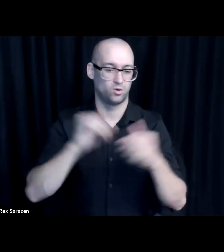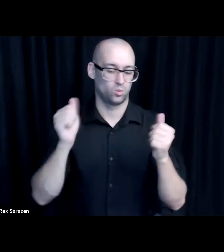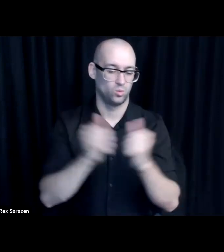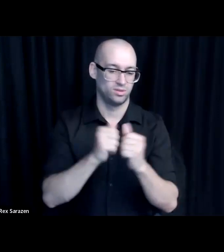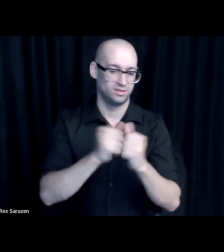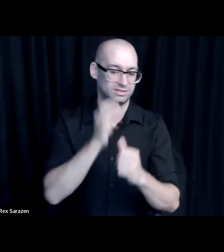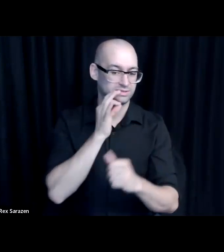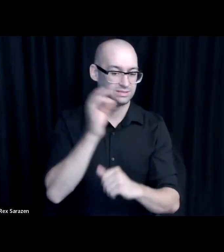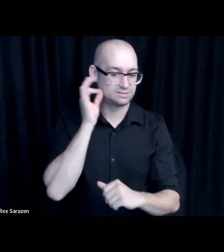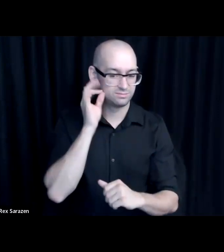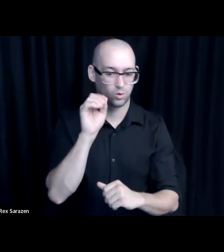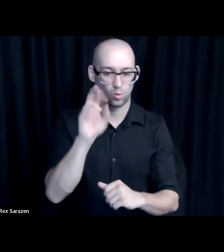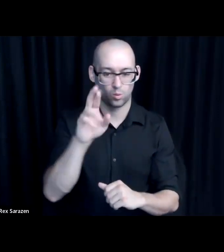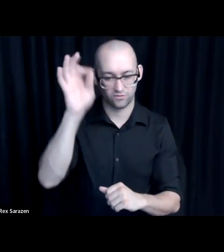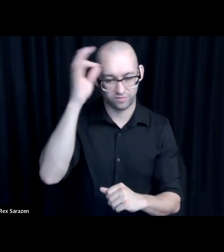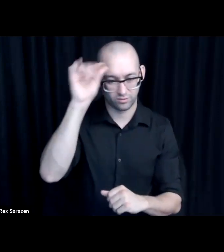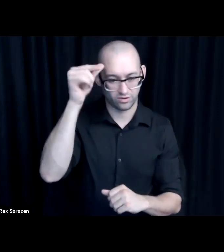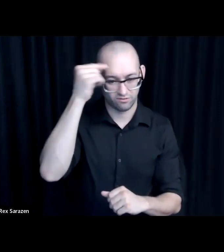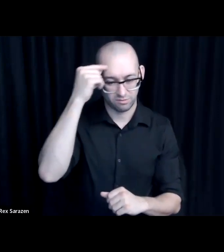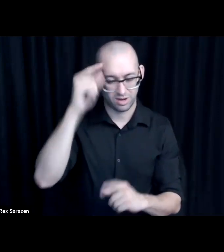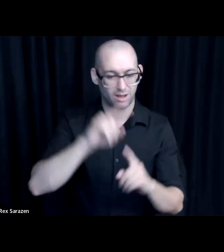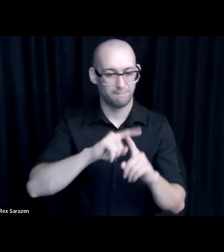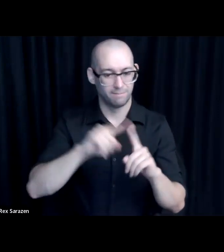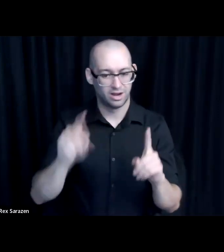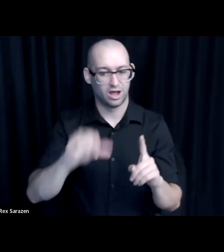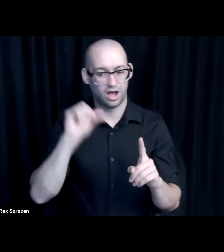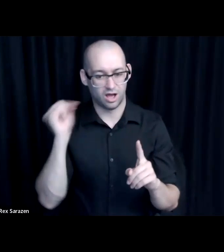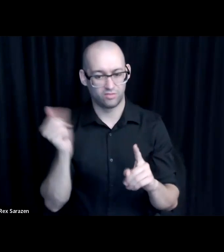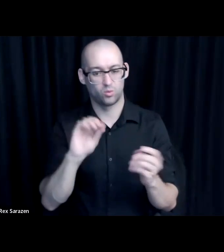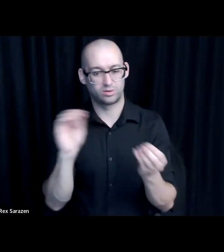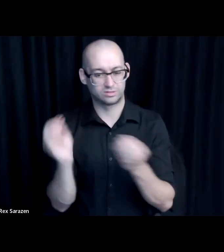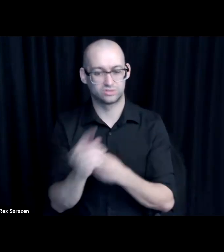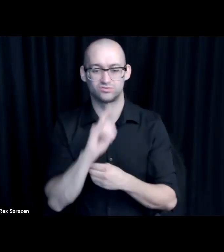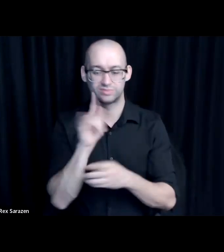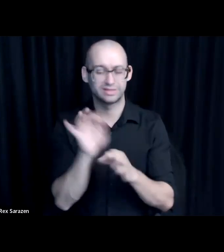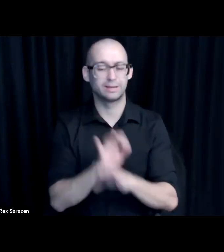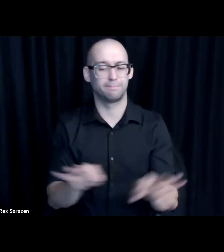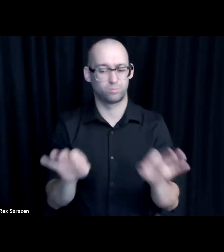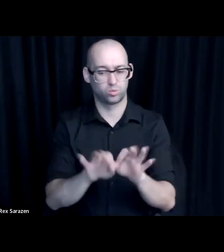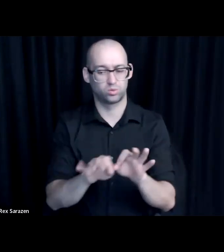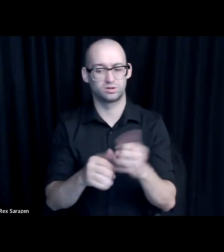the Federal government, but those other entities that are critical support partners to Tribes. And